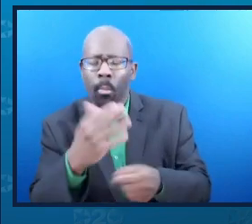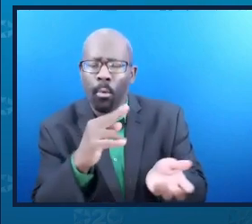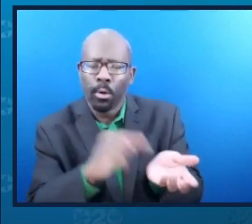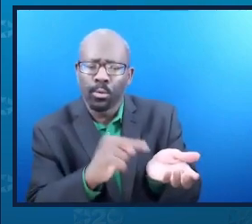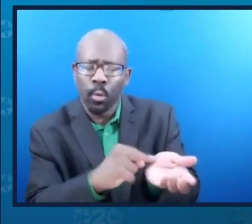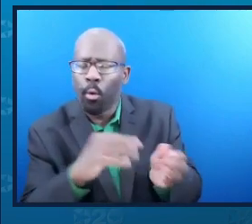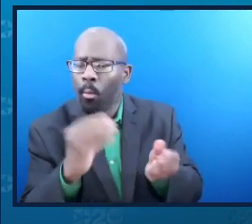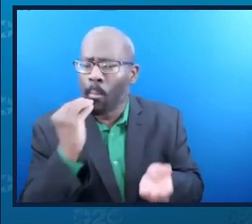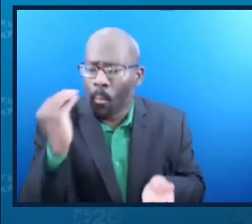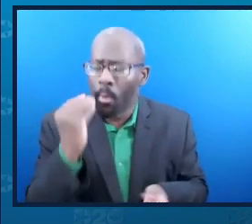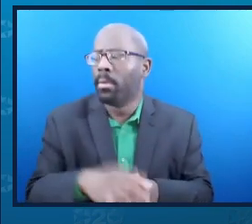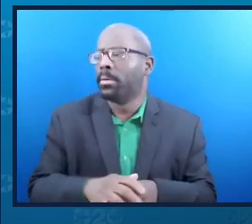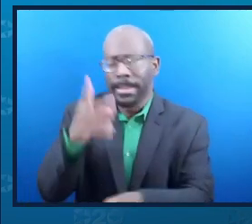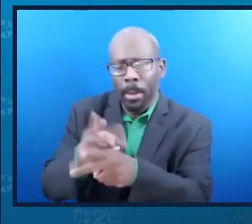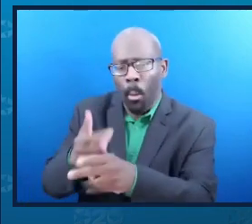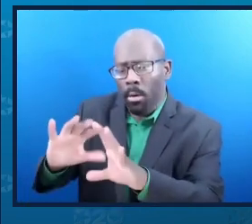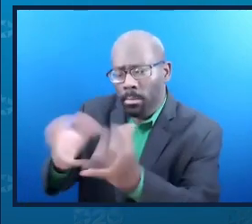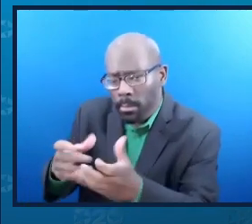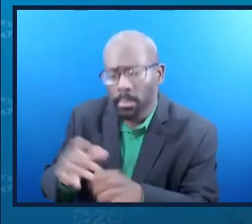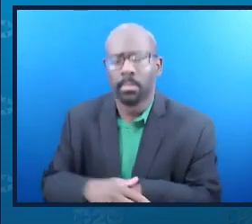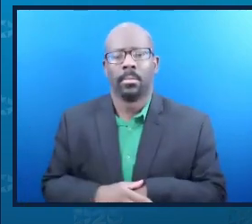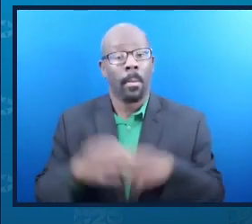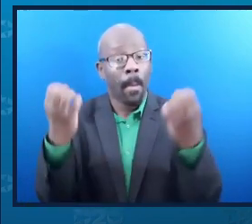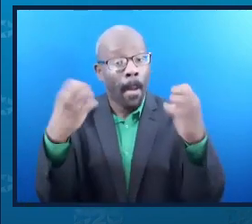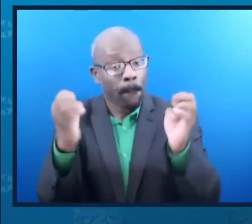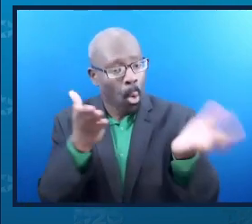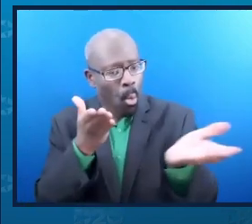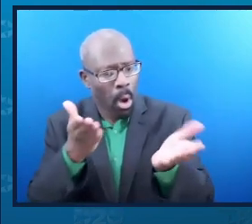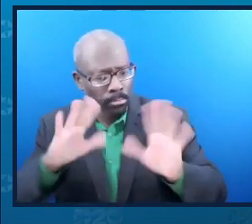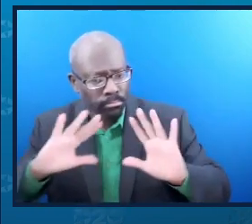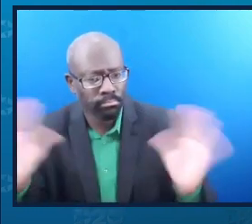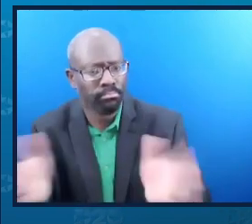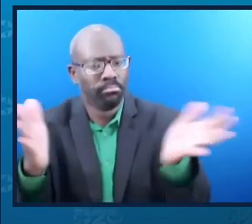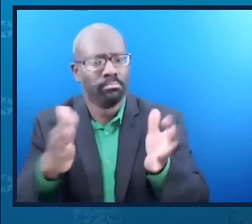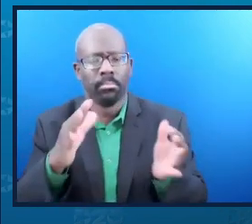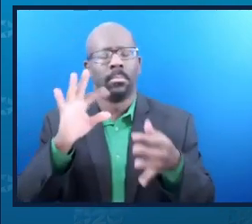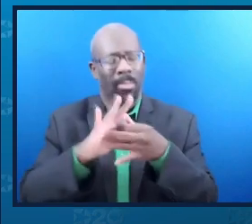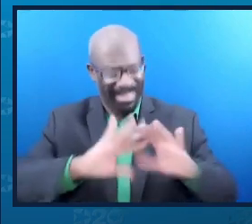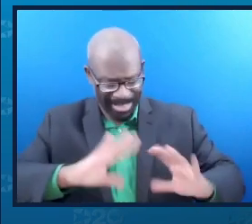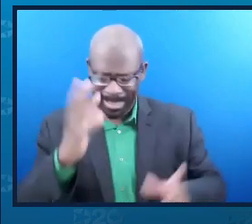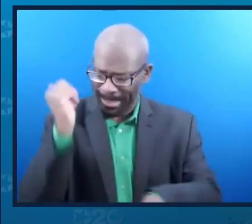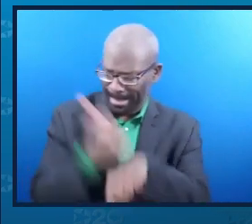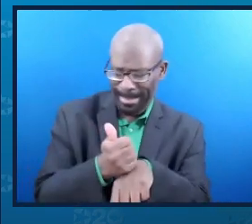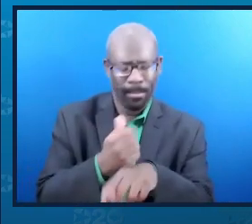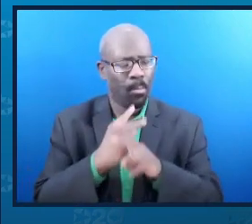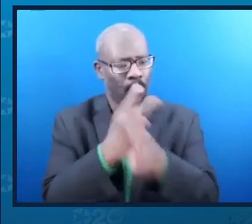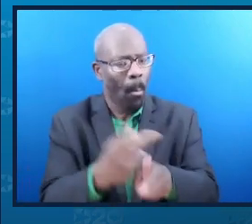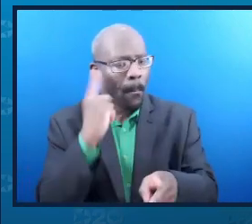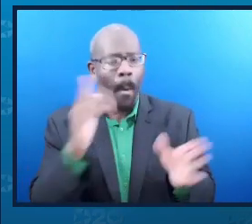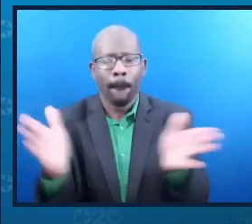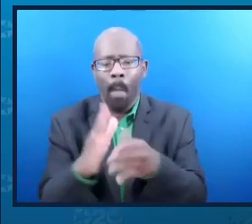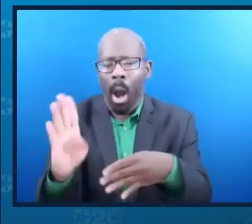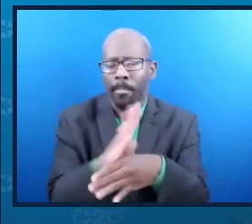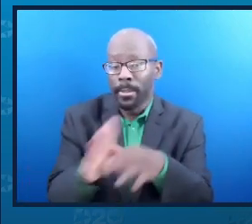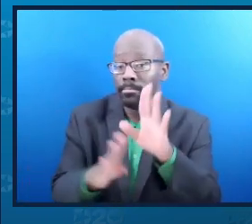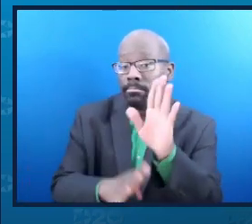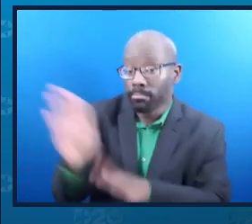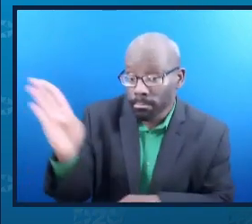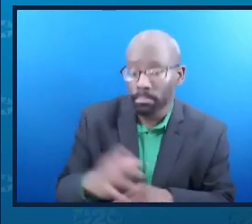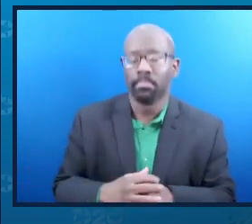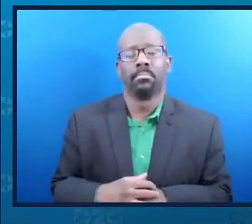SUPPORT FROM THE WHITE HOUSE.